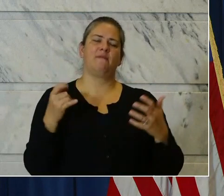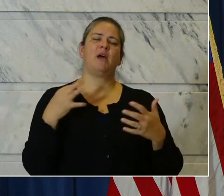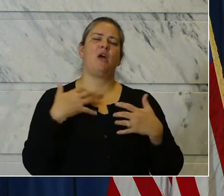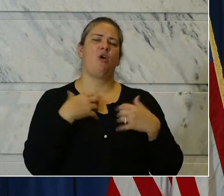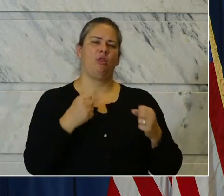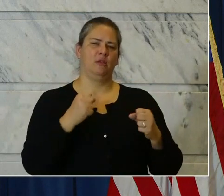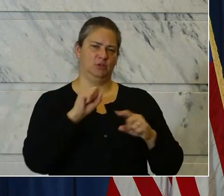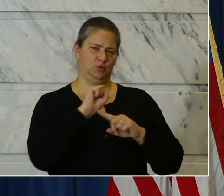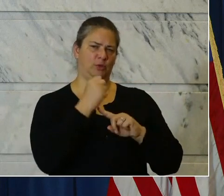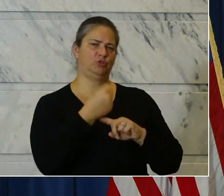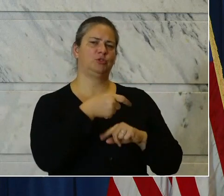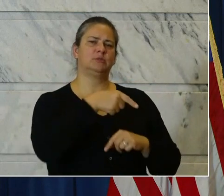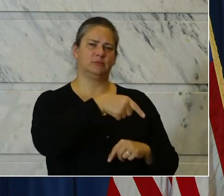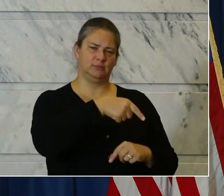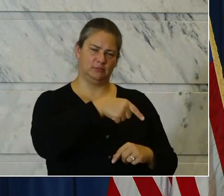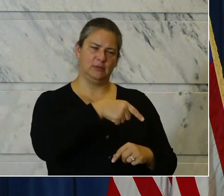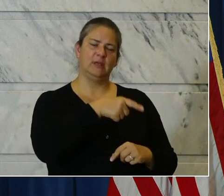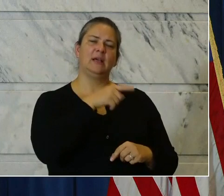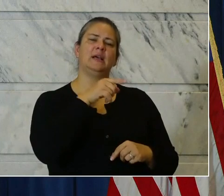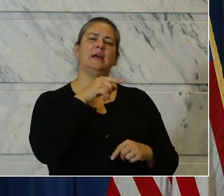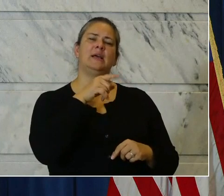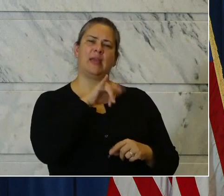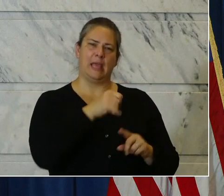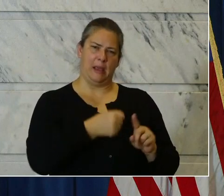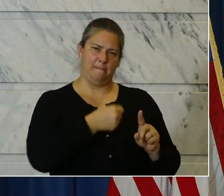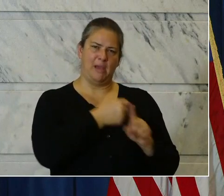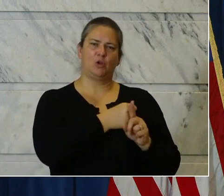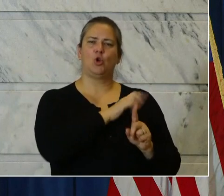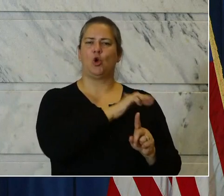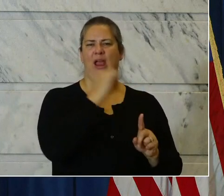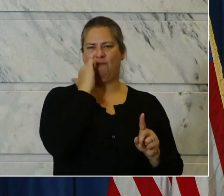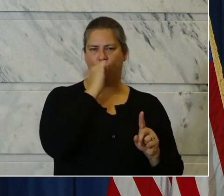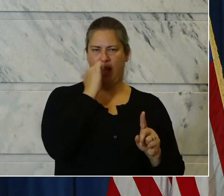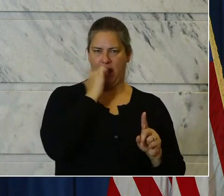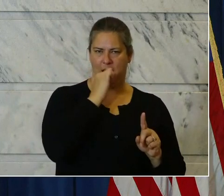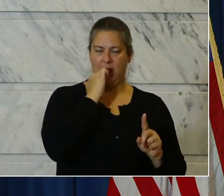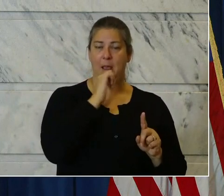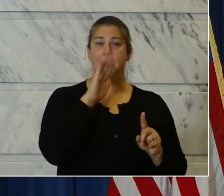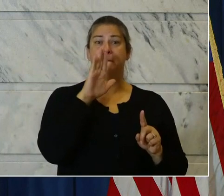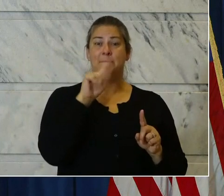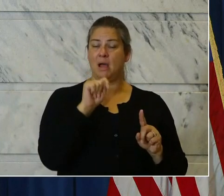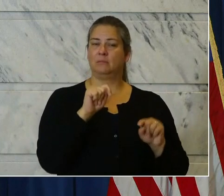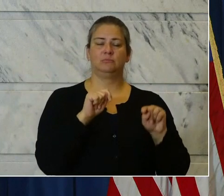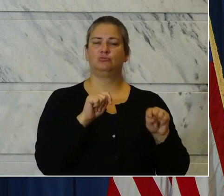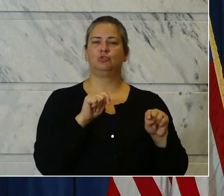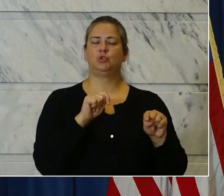TODAY. DID HAVE SICK. UNDERLYING HEALTH CONDITIONS